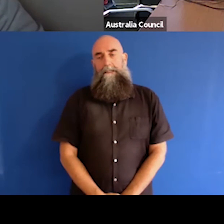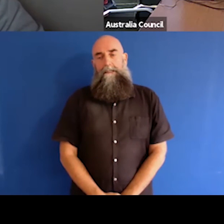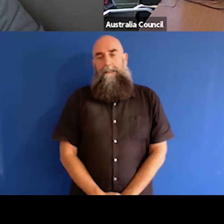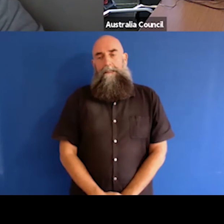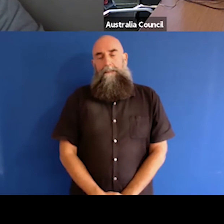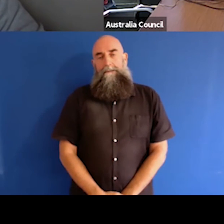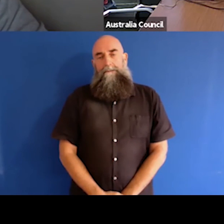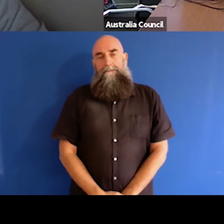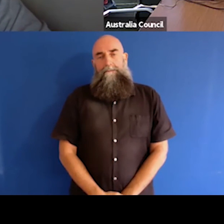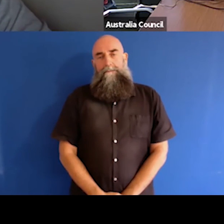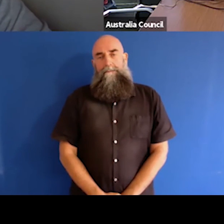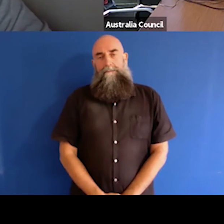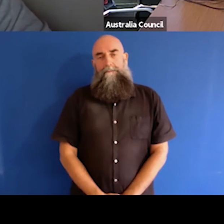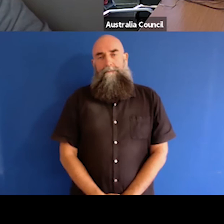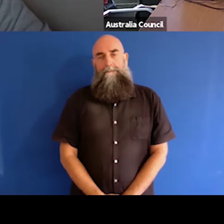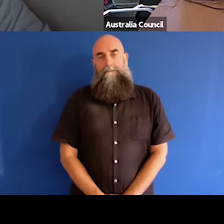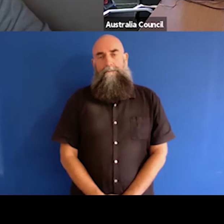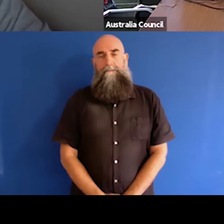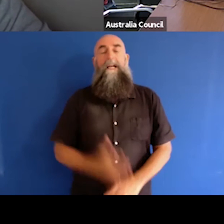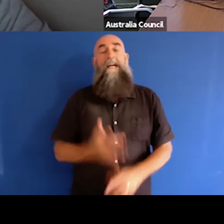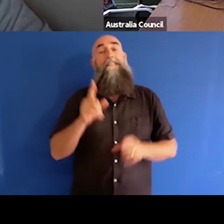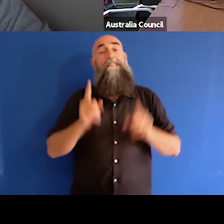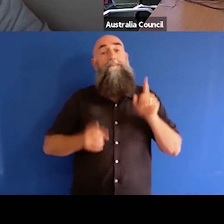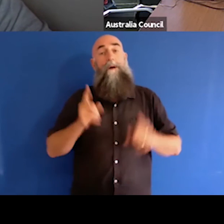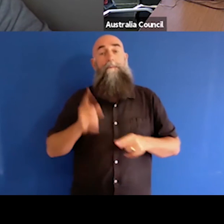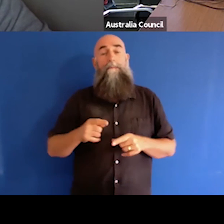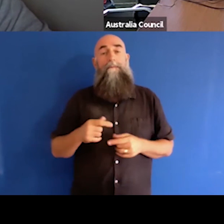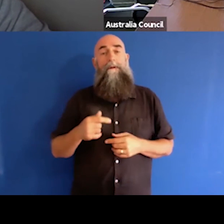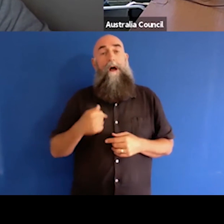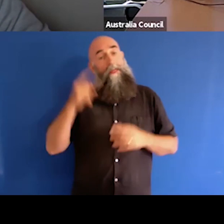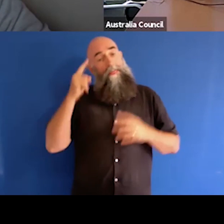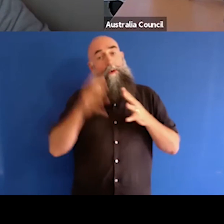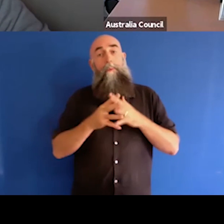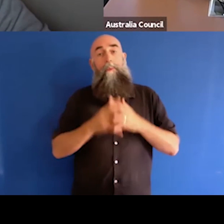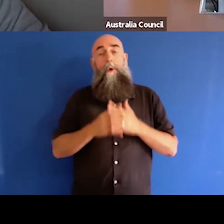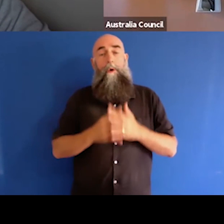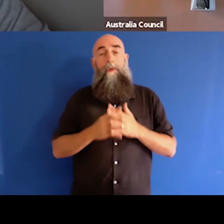find it's useful to turn the question around and say, "Why you won't get a grant from us."